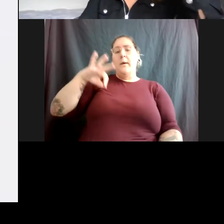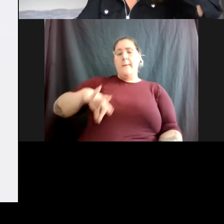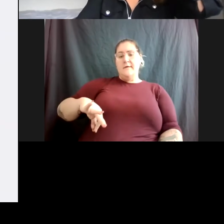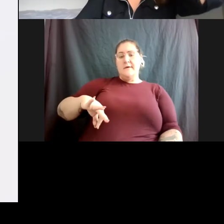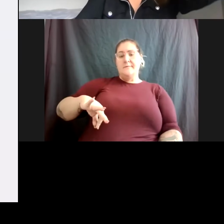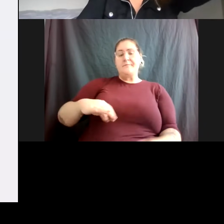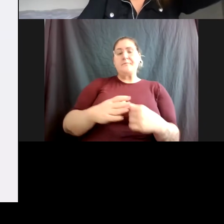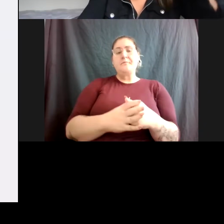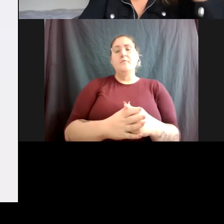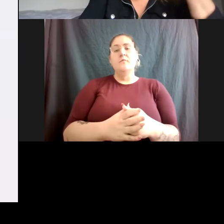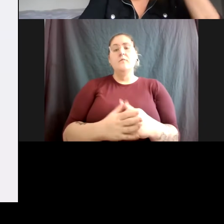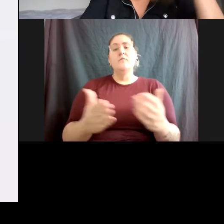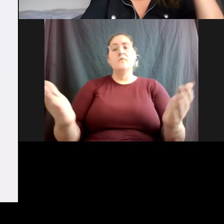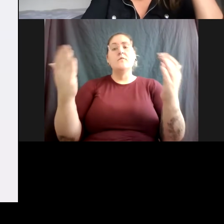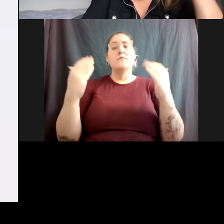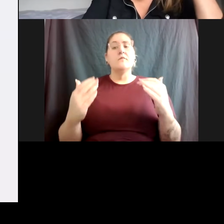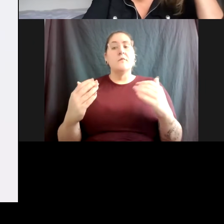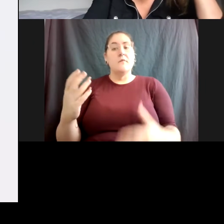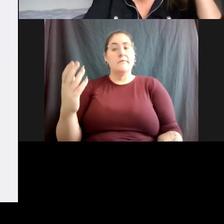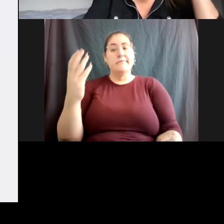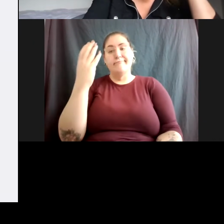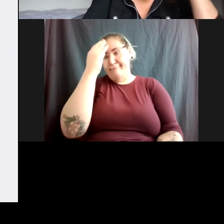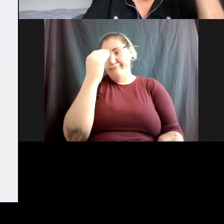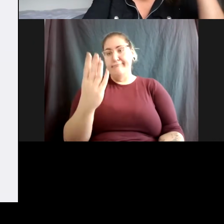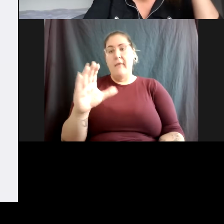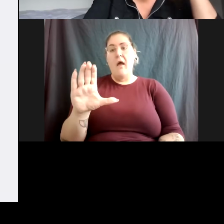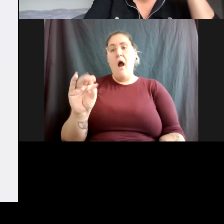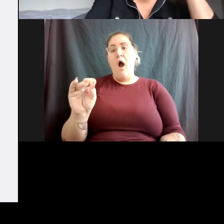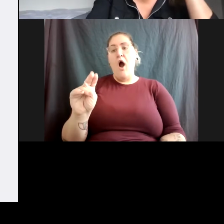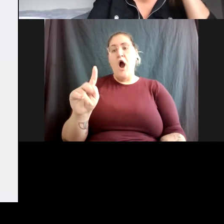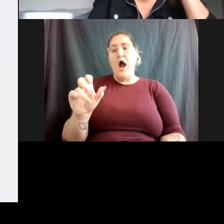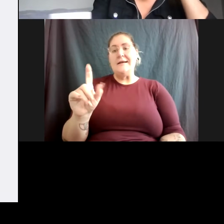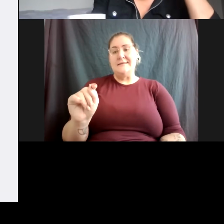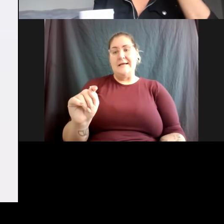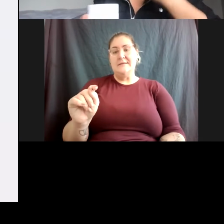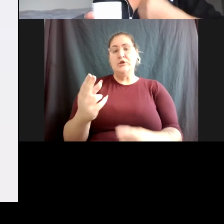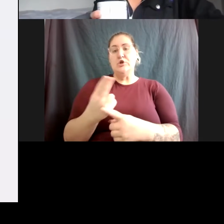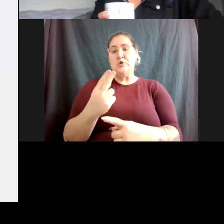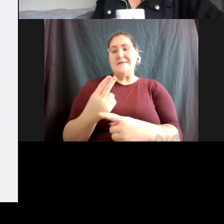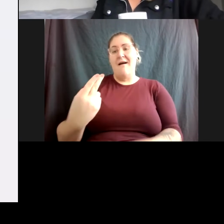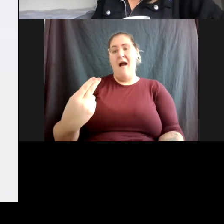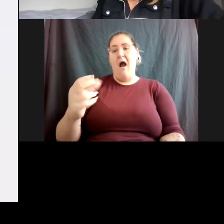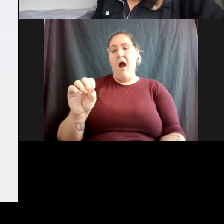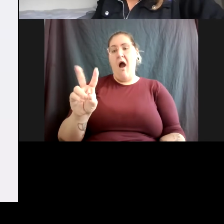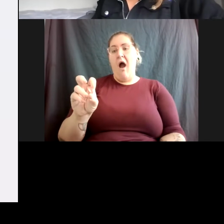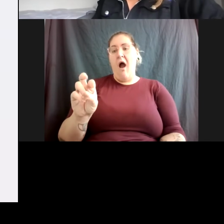user, I want to be able to reach content on hover. As a mouse user I do not want to be